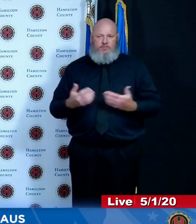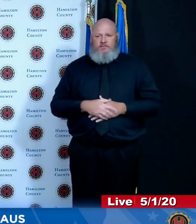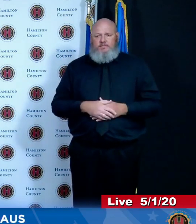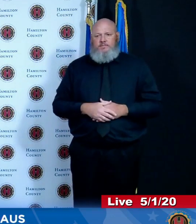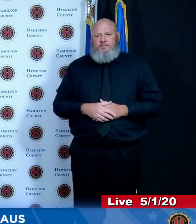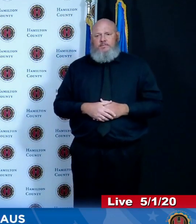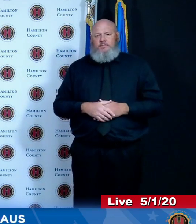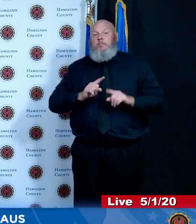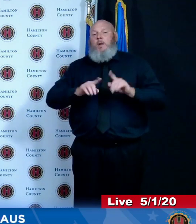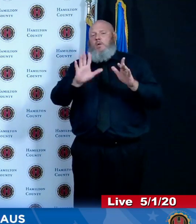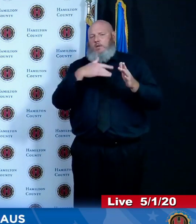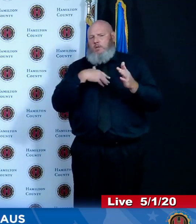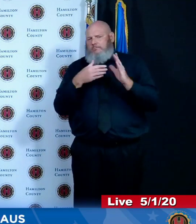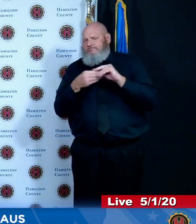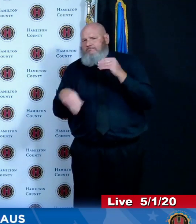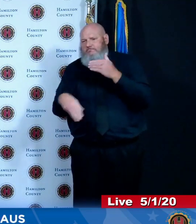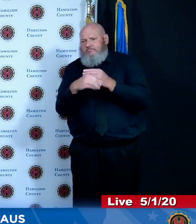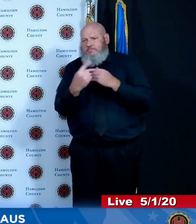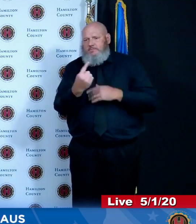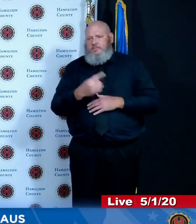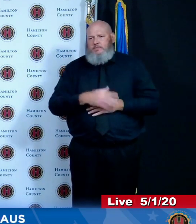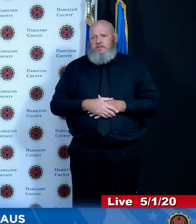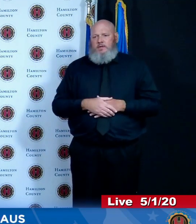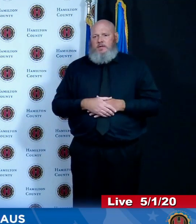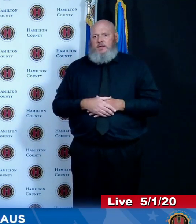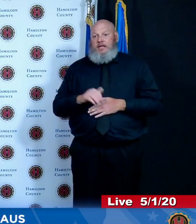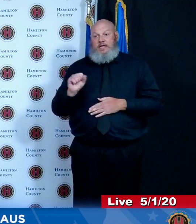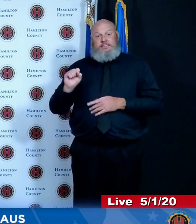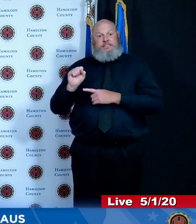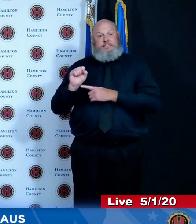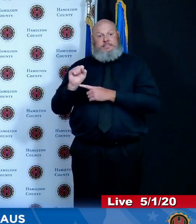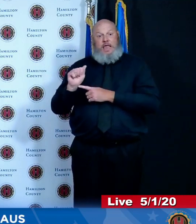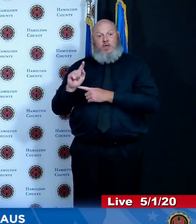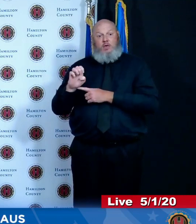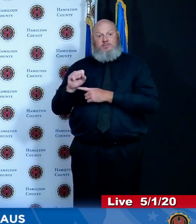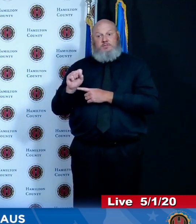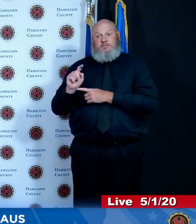many many people are furloughed and it's been a real adjustment and so thank you